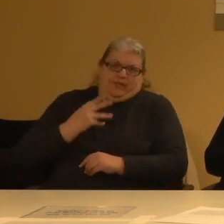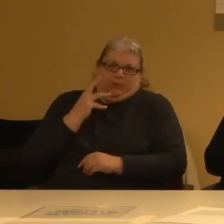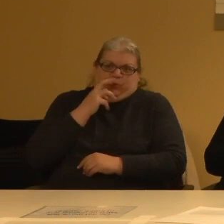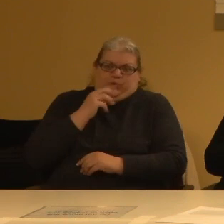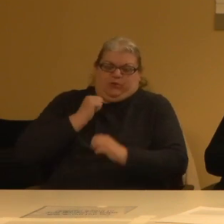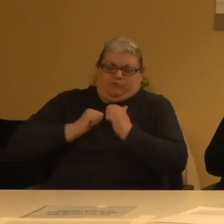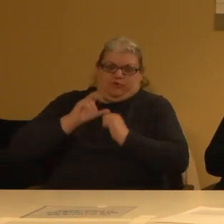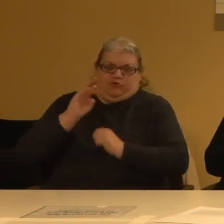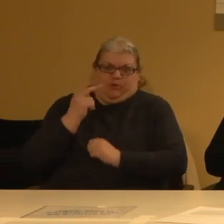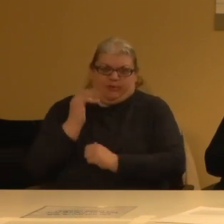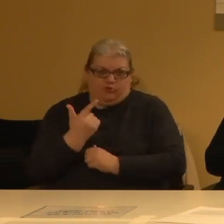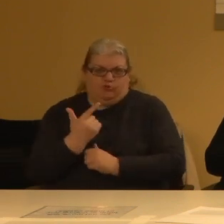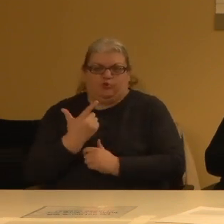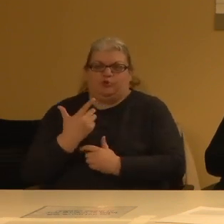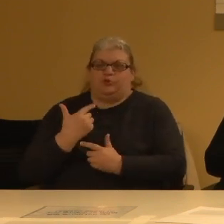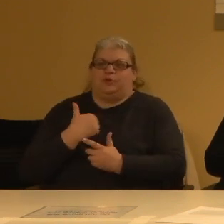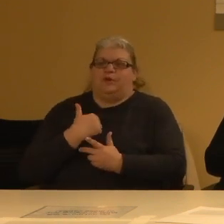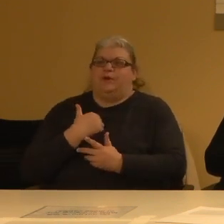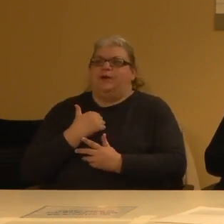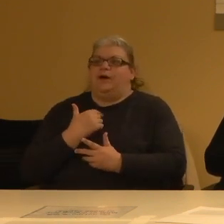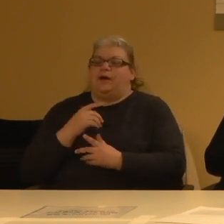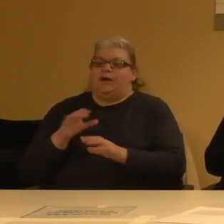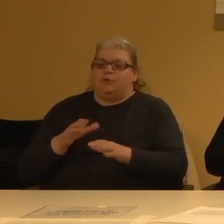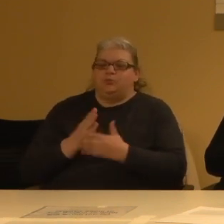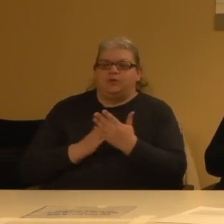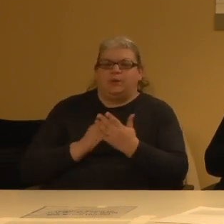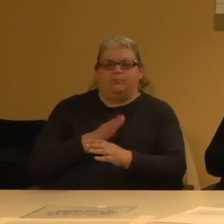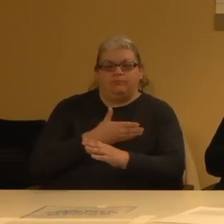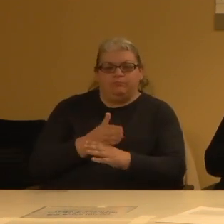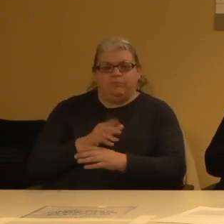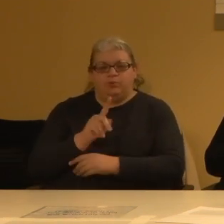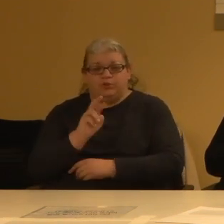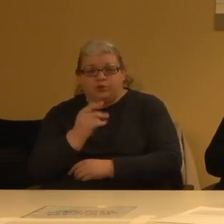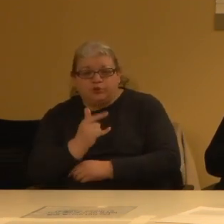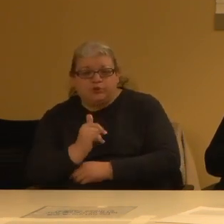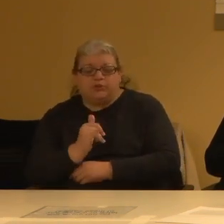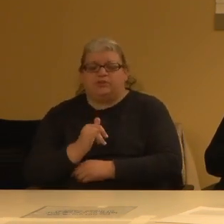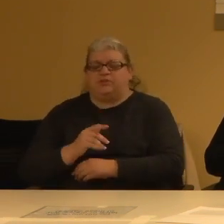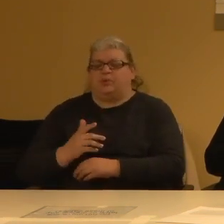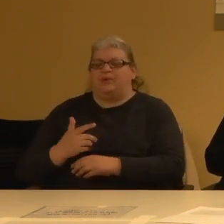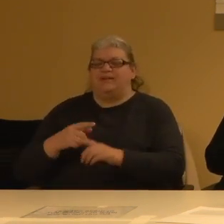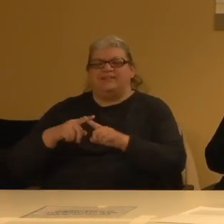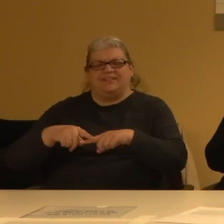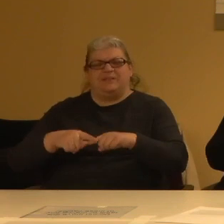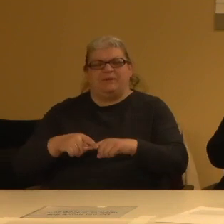Like I do some music-turgy, things like that. And so depending on what those things are, but if I had to give like,